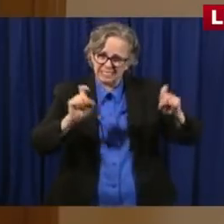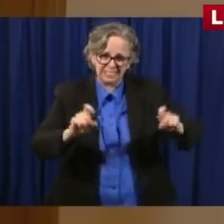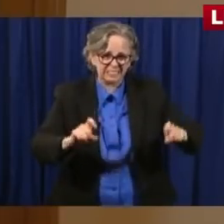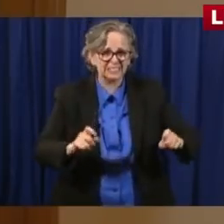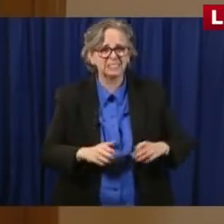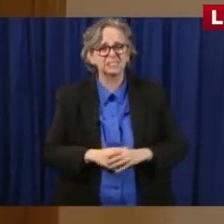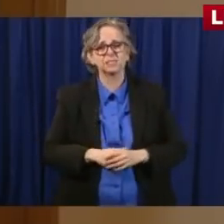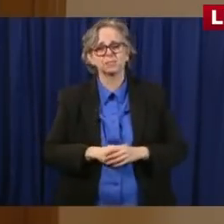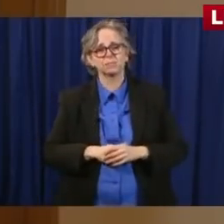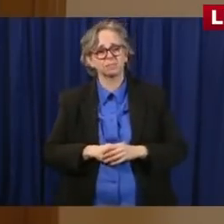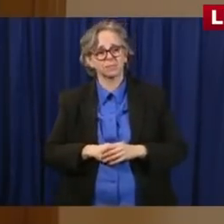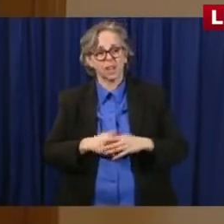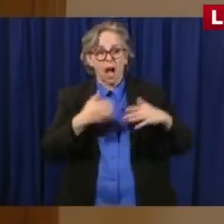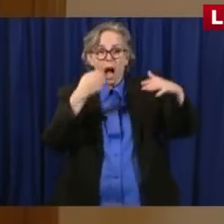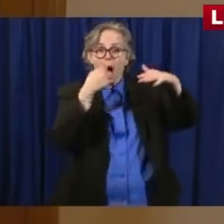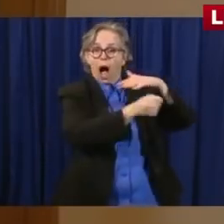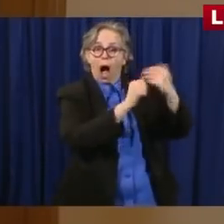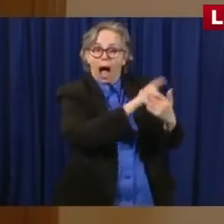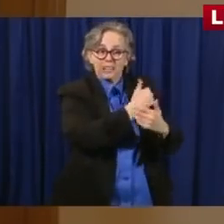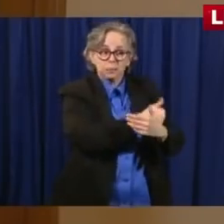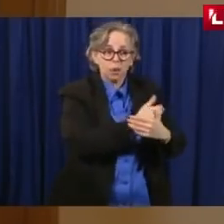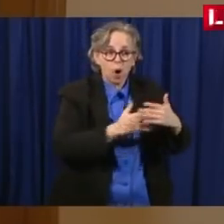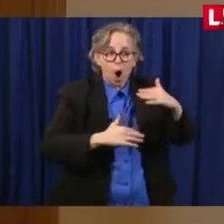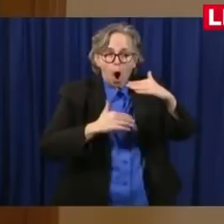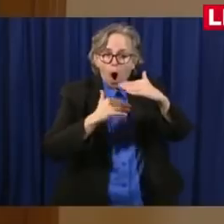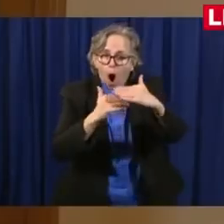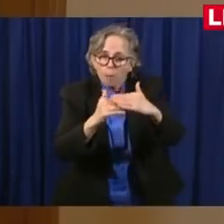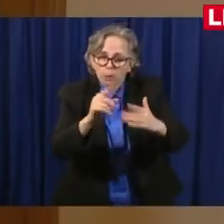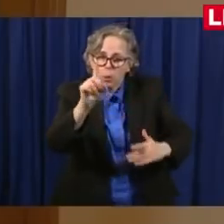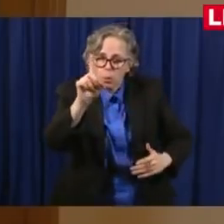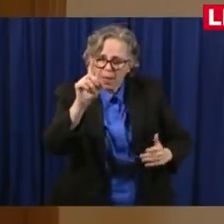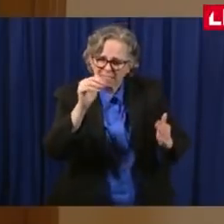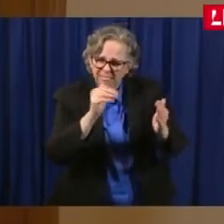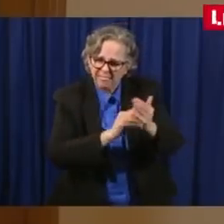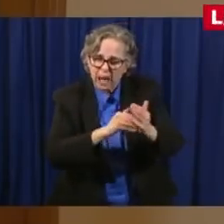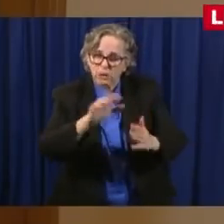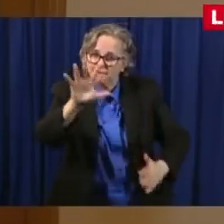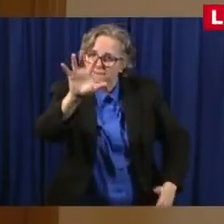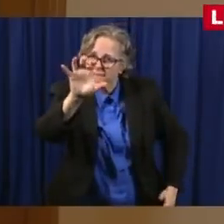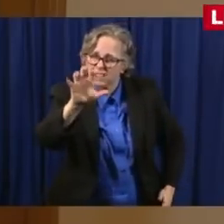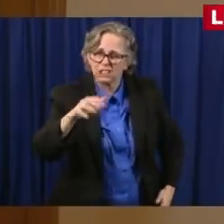WE HAVE TESTED 53,000 FOLKS.